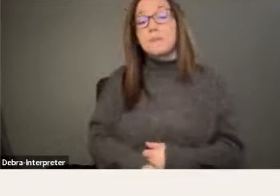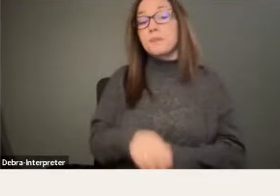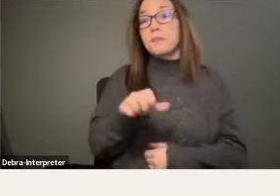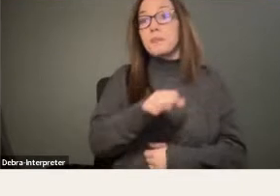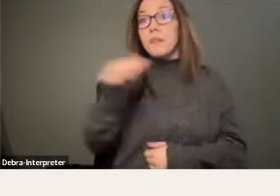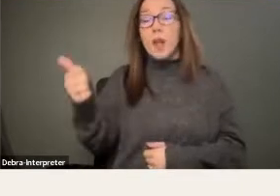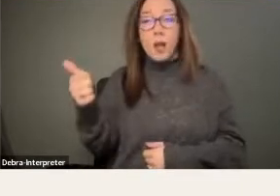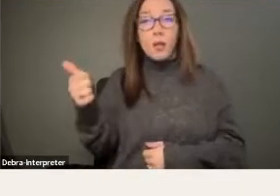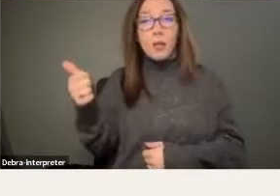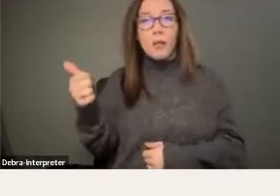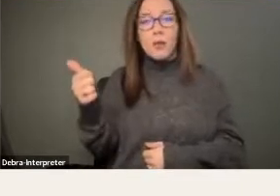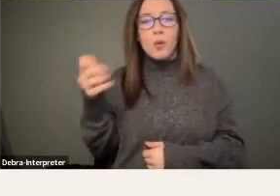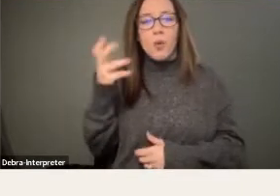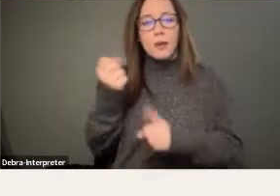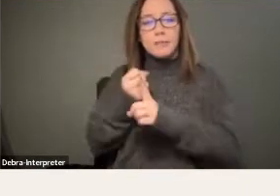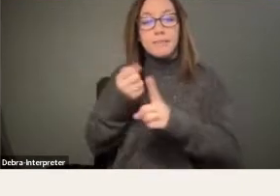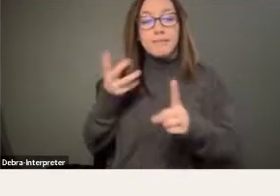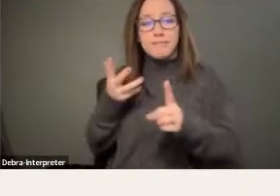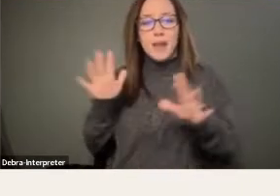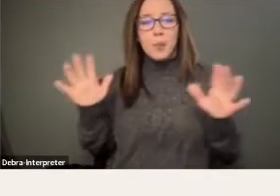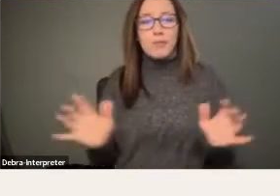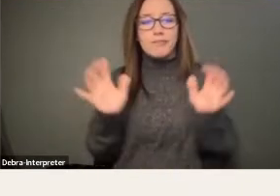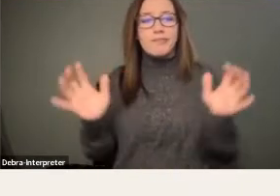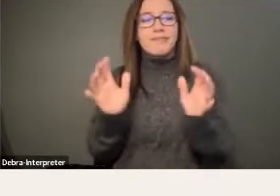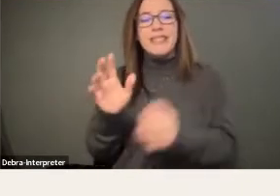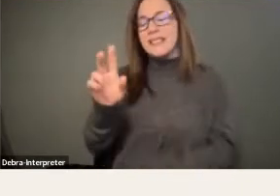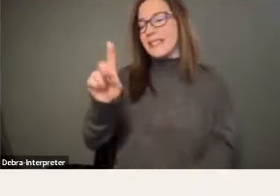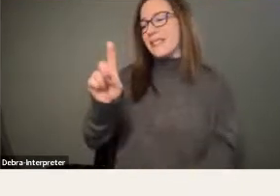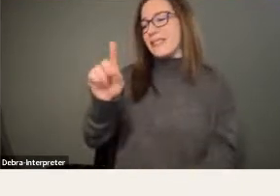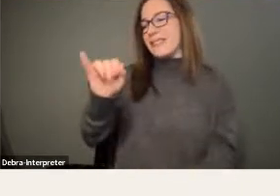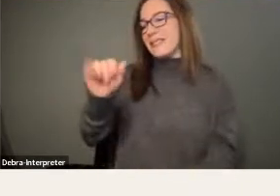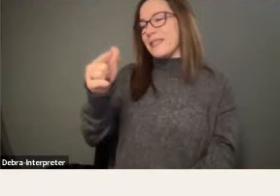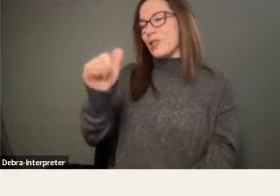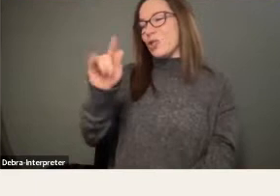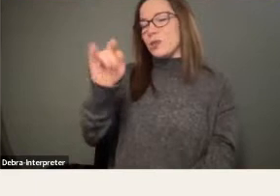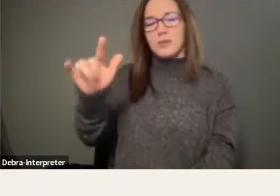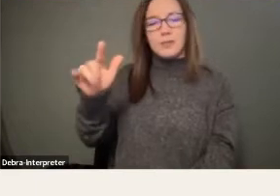helpful research tool for you to use. Another tool we have that we will feature a